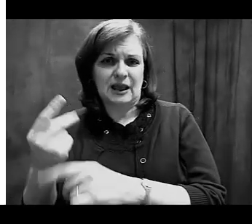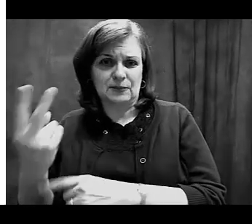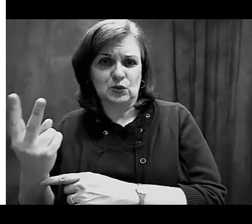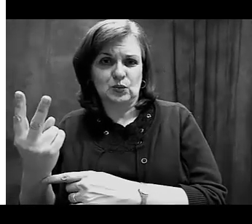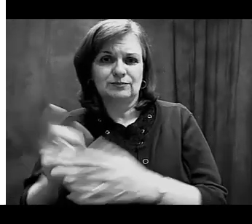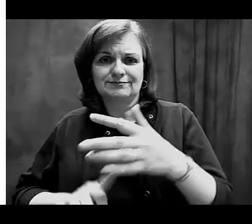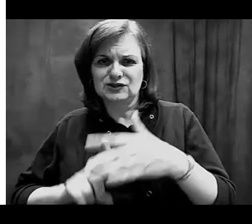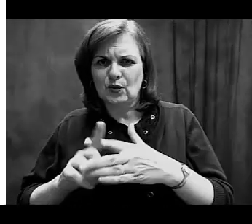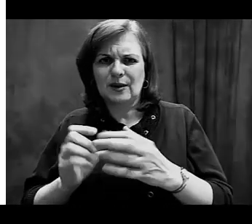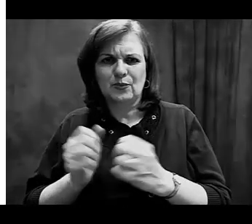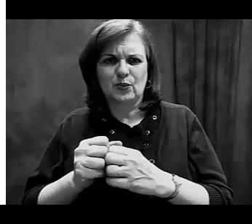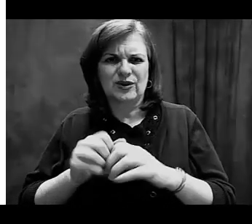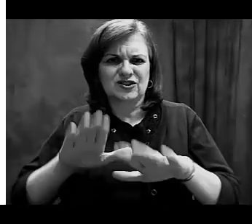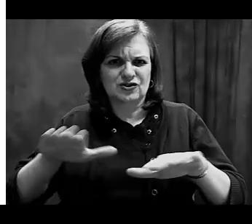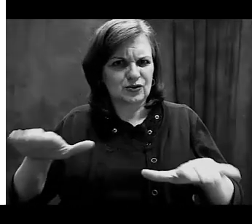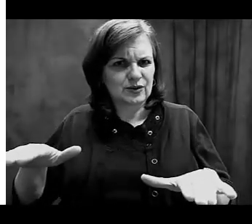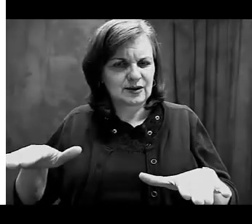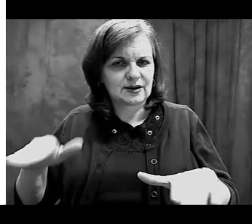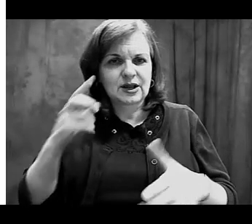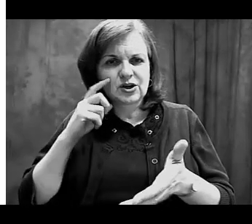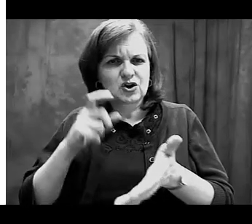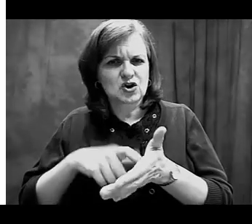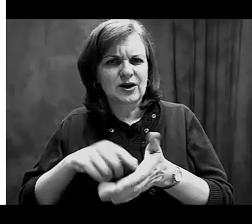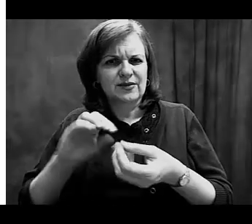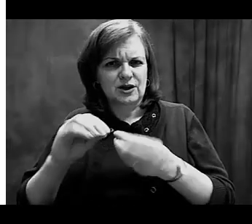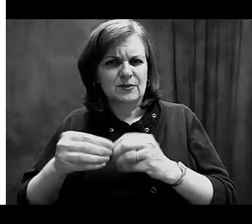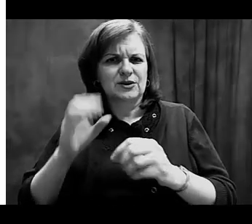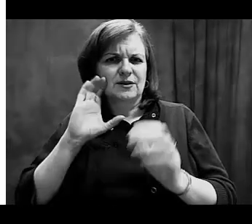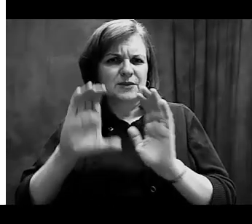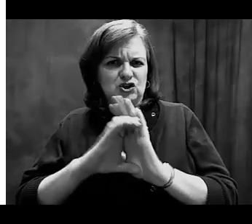and in particular if we look at these numbers at the bottom